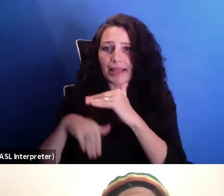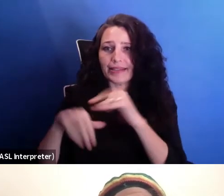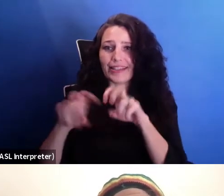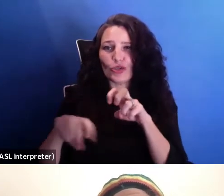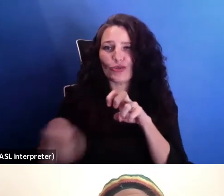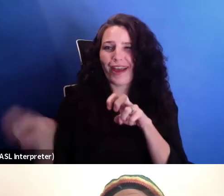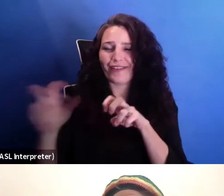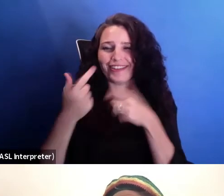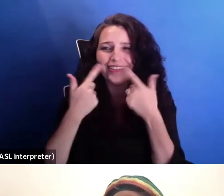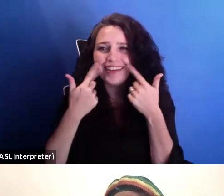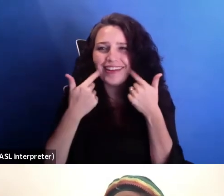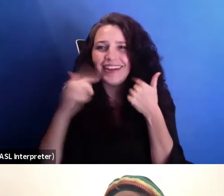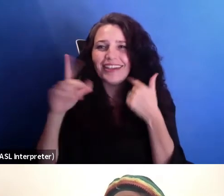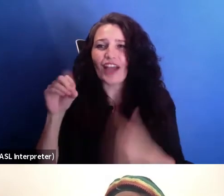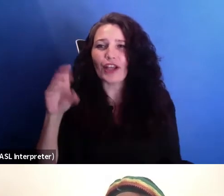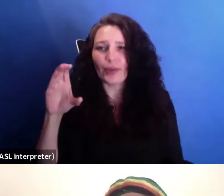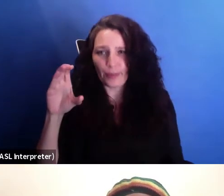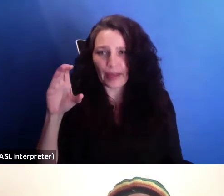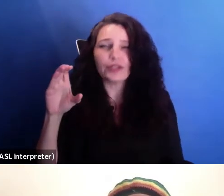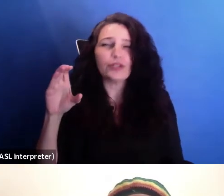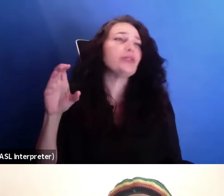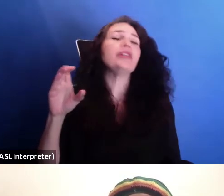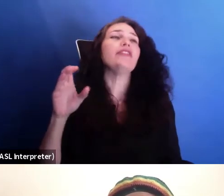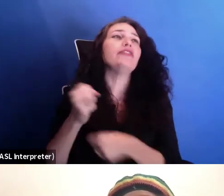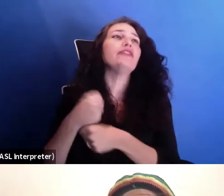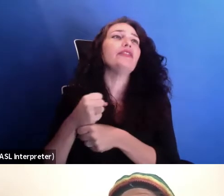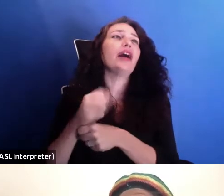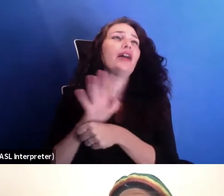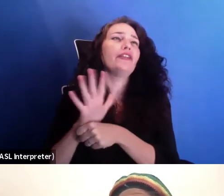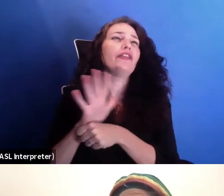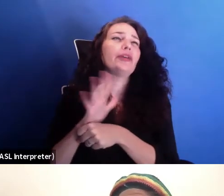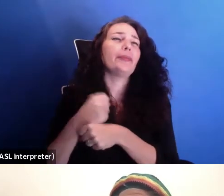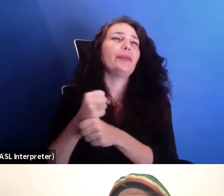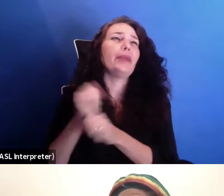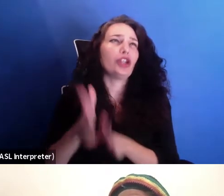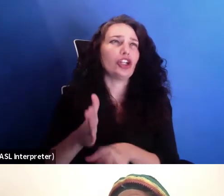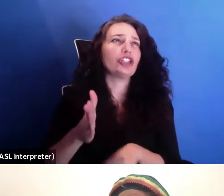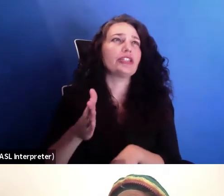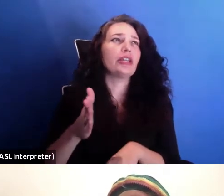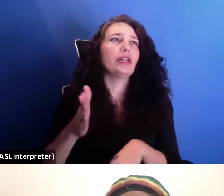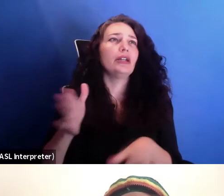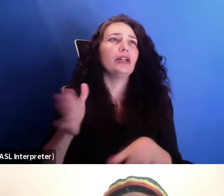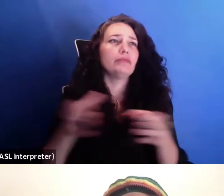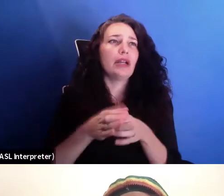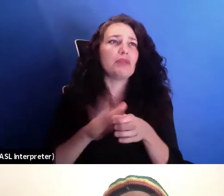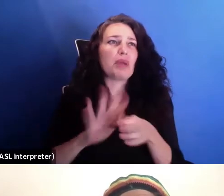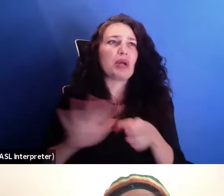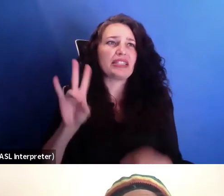And right after that, we had a convening and there were about 70 people in a room